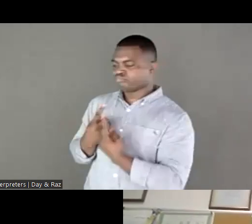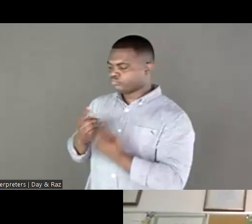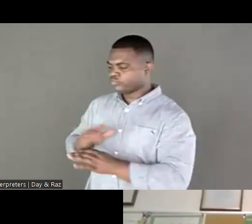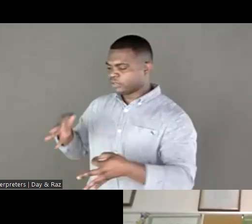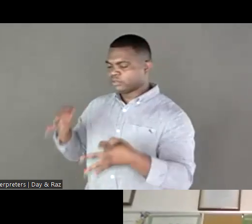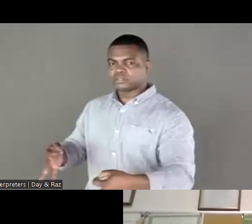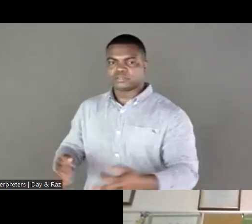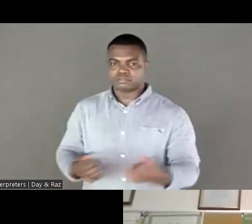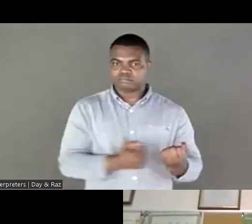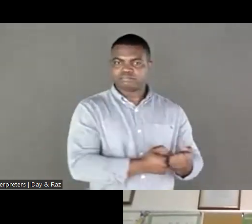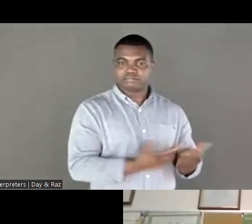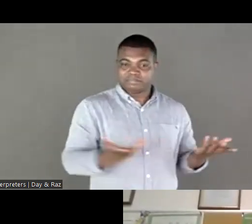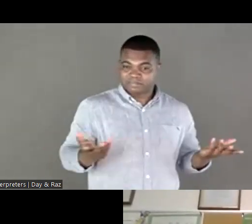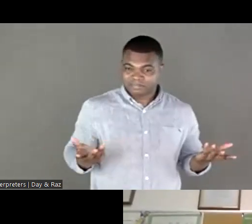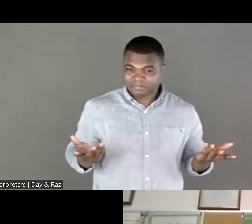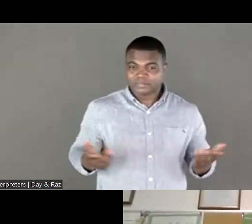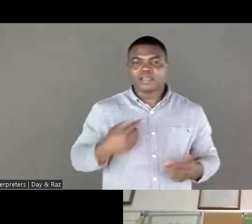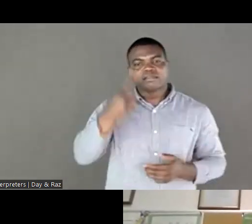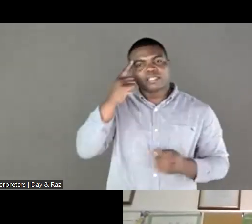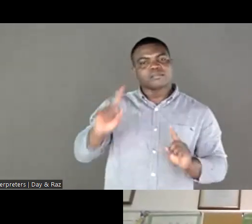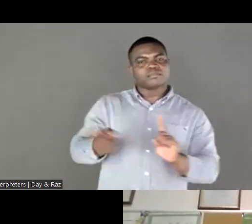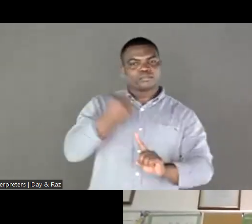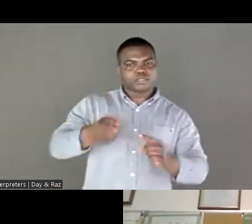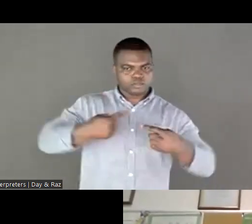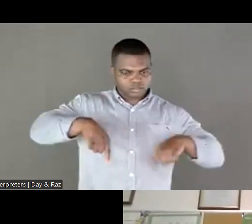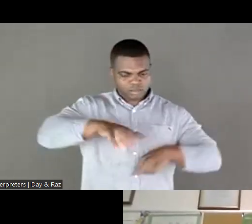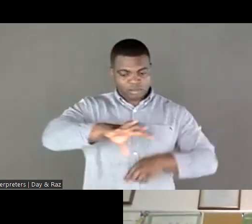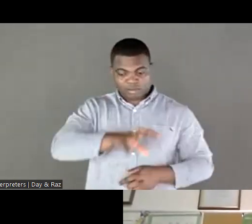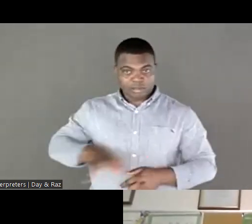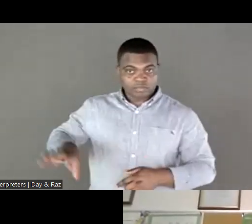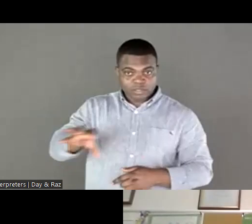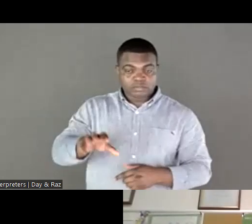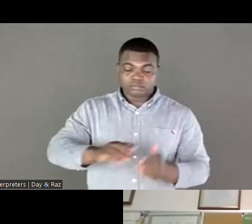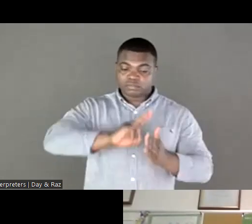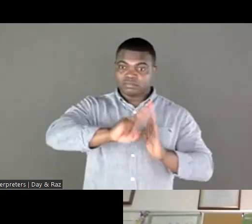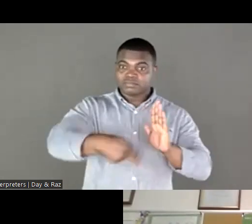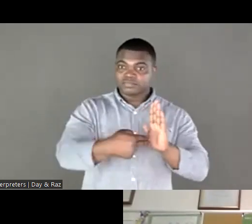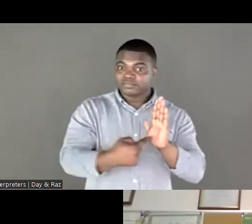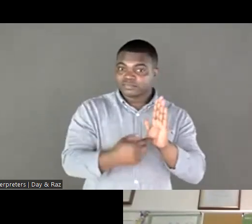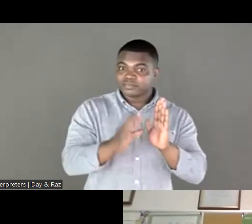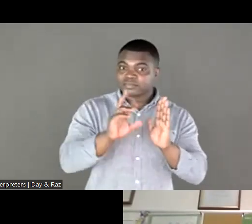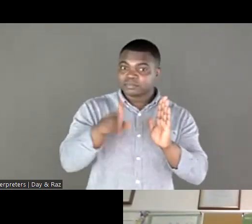recognized, recognized because the organization's working for the sake of people with disabilities,